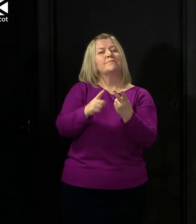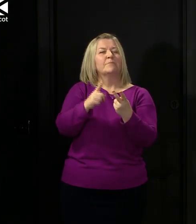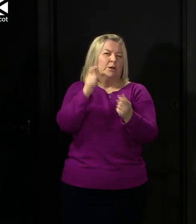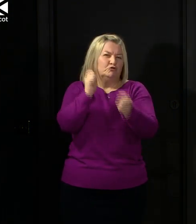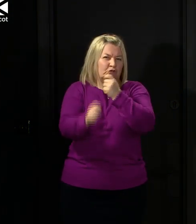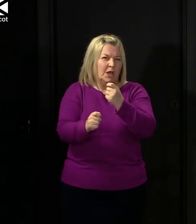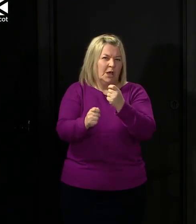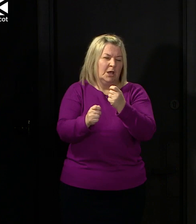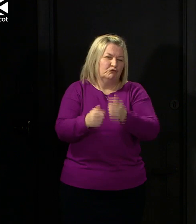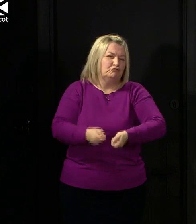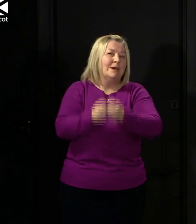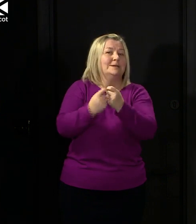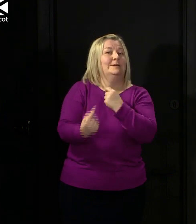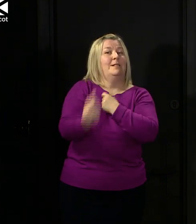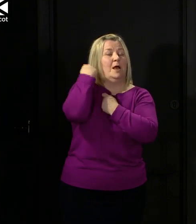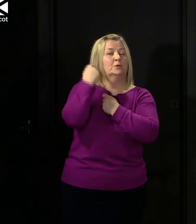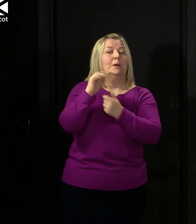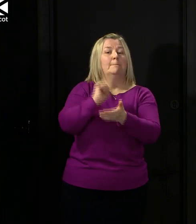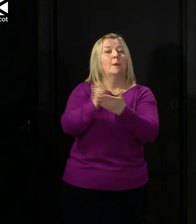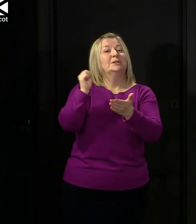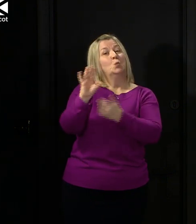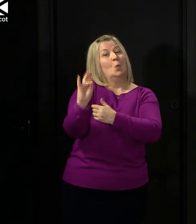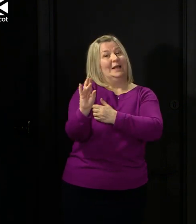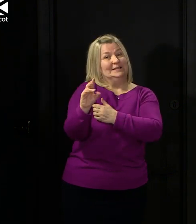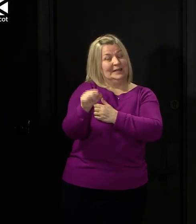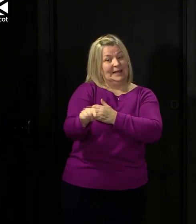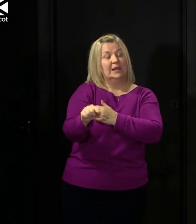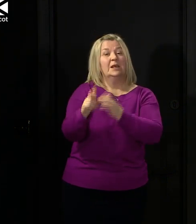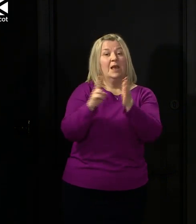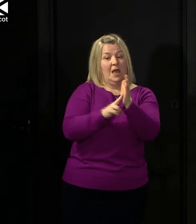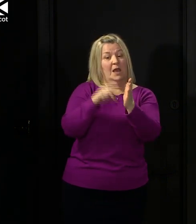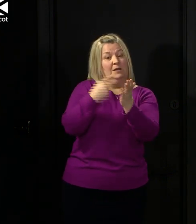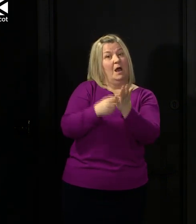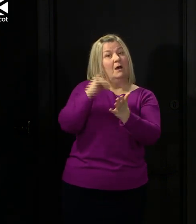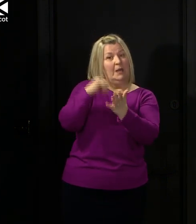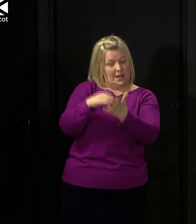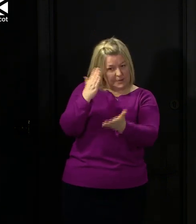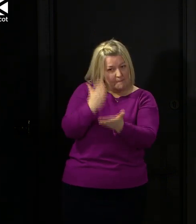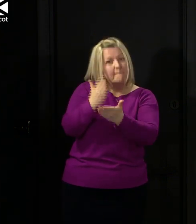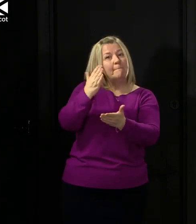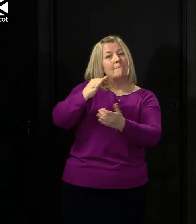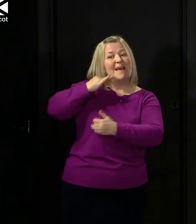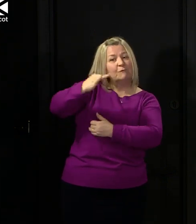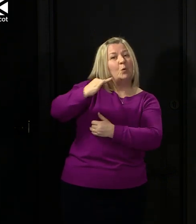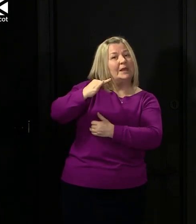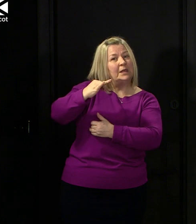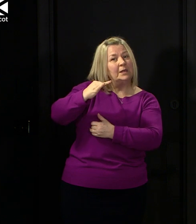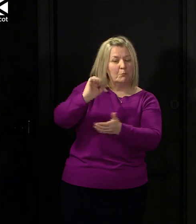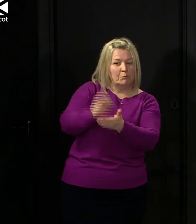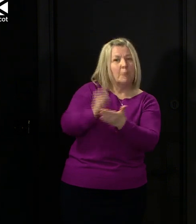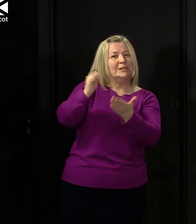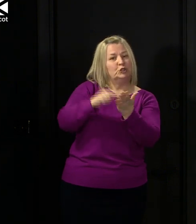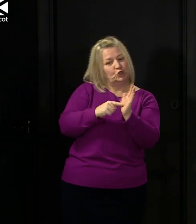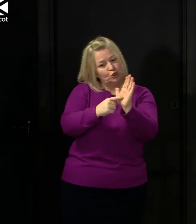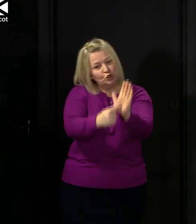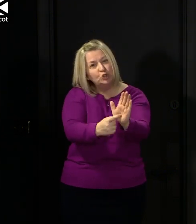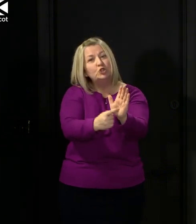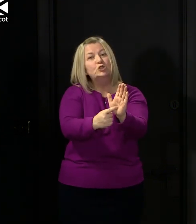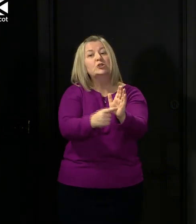published on Wednesday, where NRS will publish on a weekly basis deaths that have happened